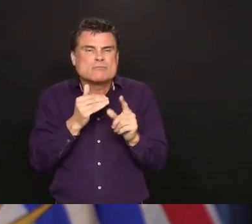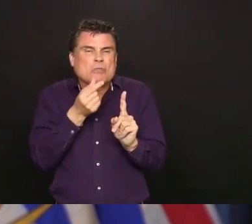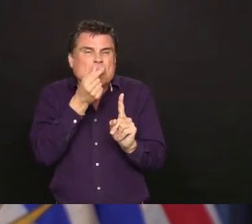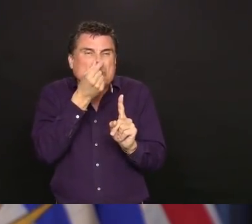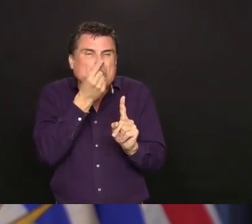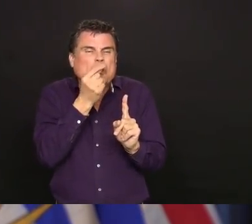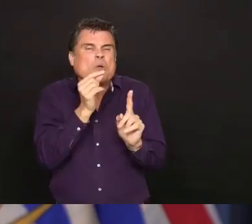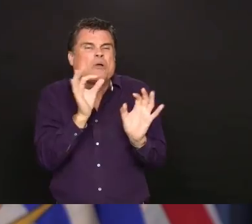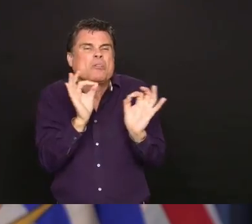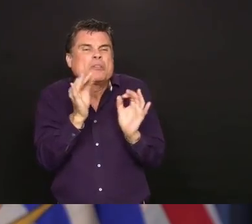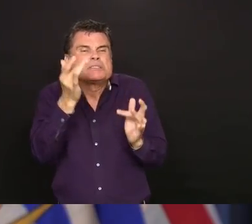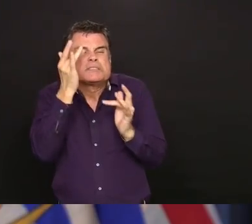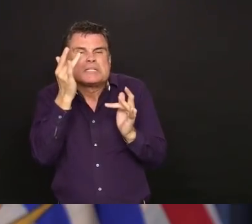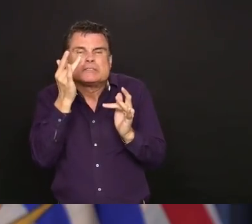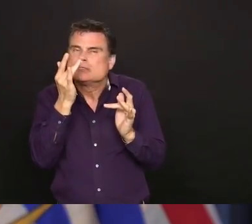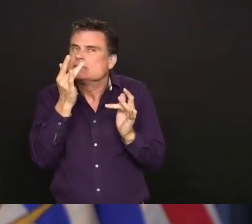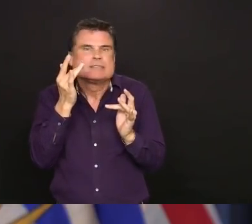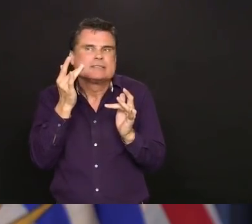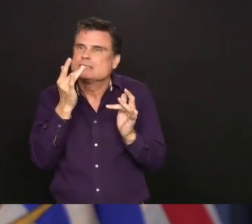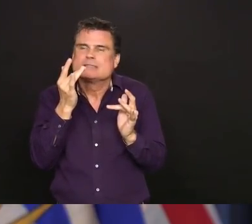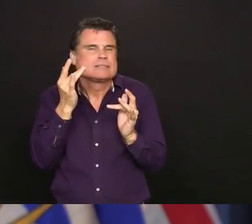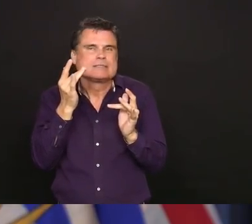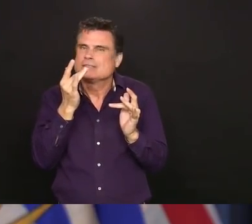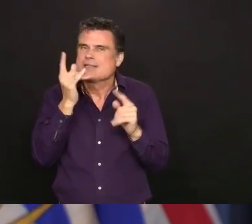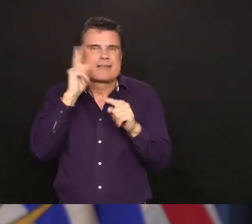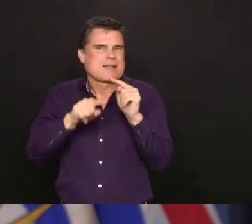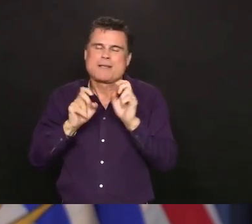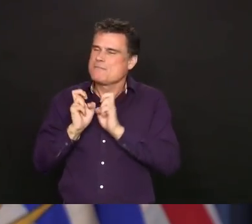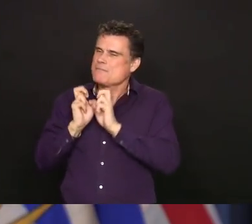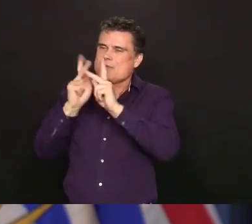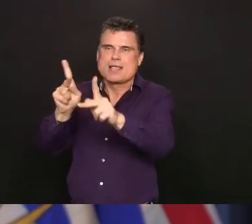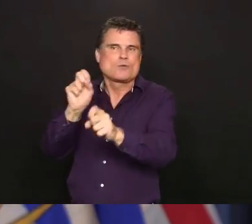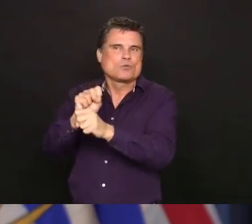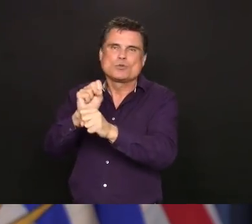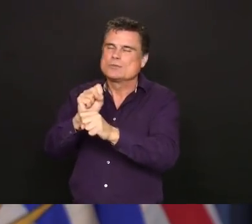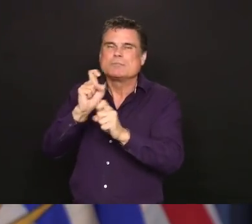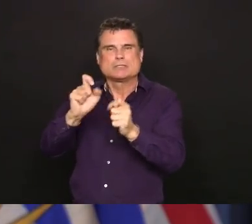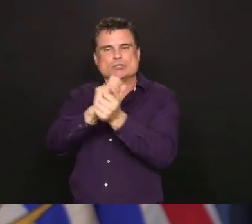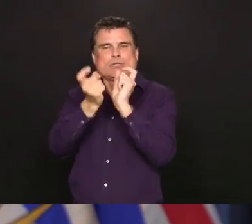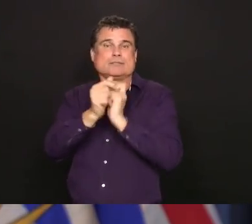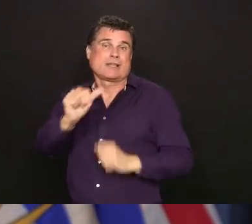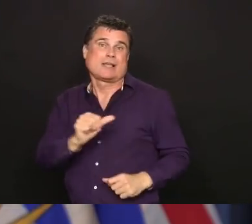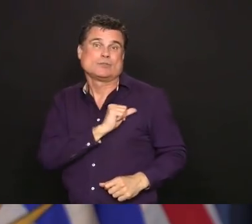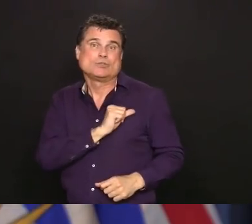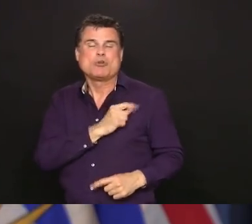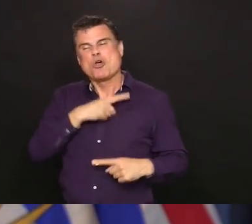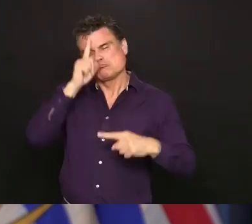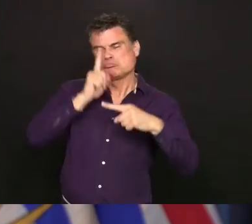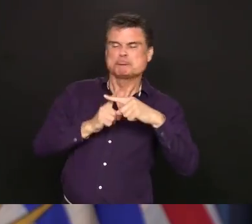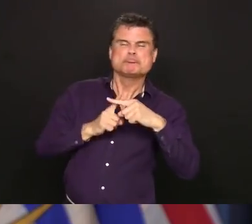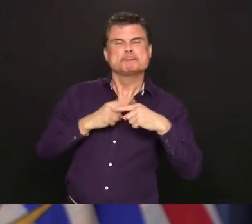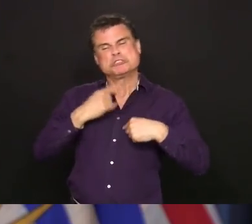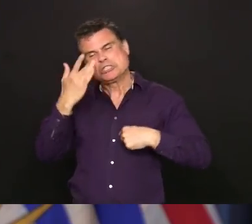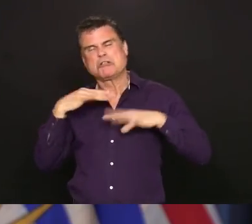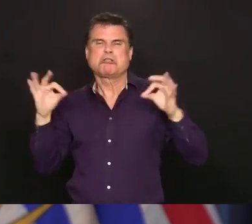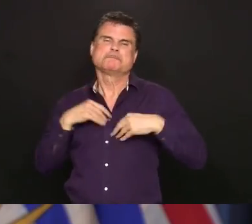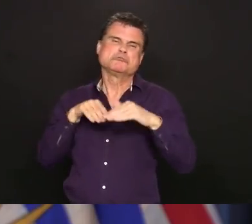I know it's very strong in health care that we feel we need to be there because people are depending on us.